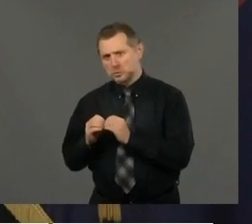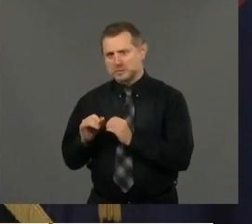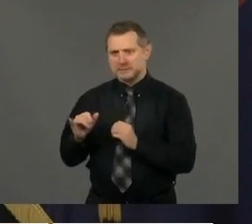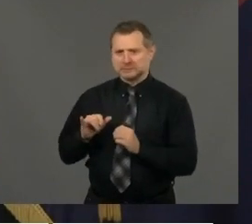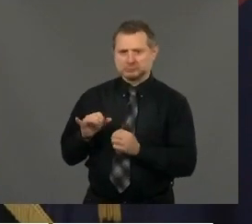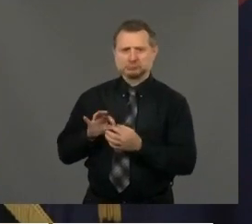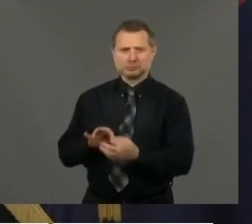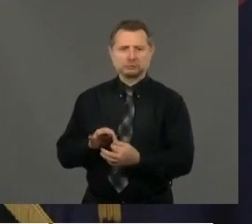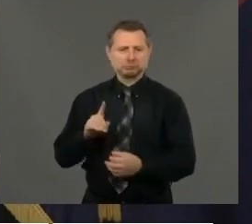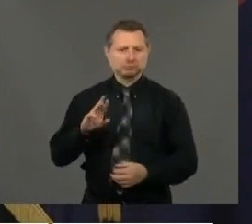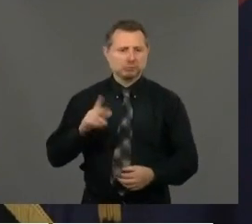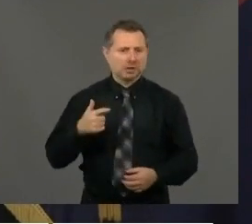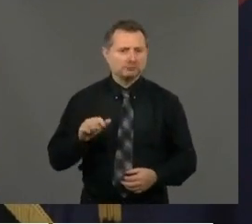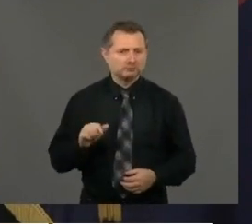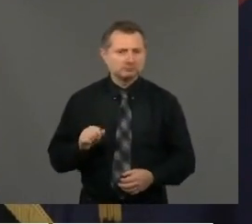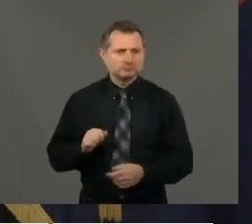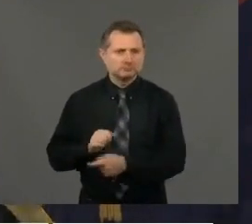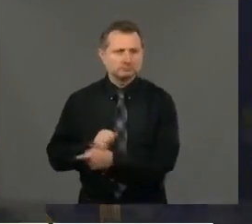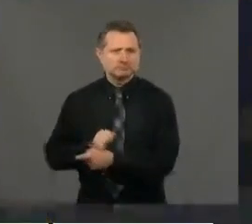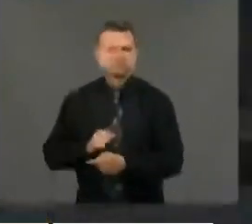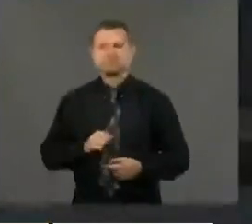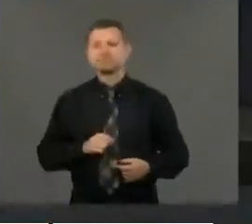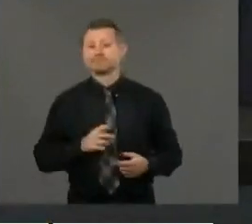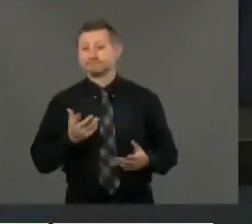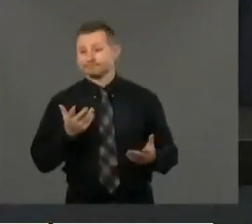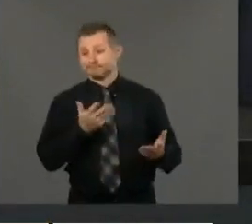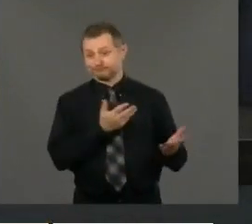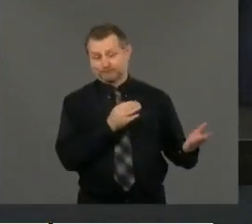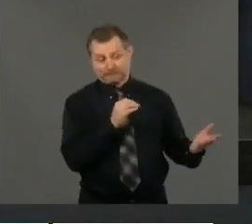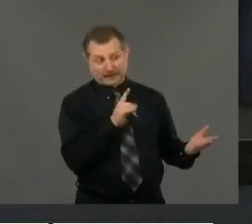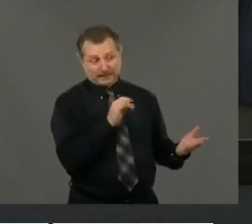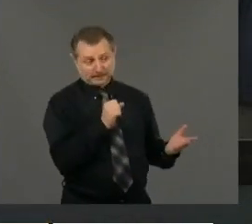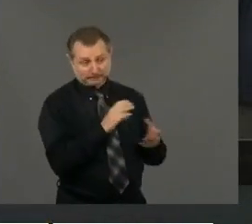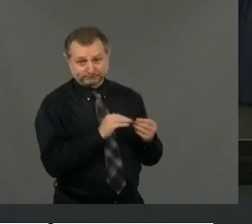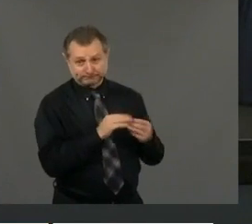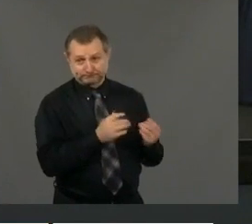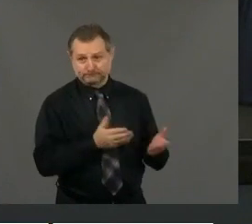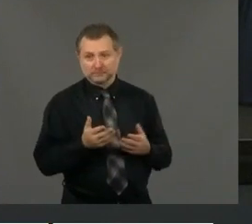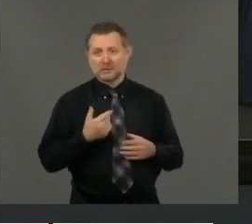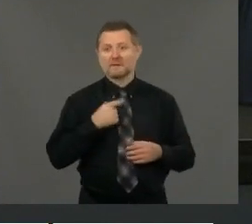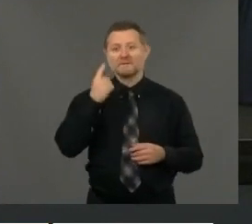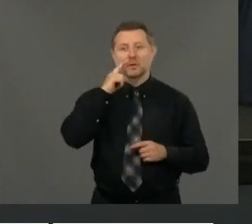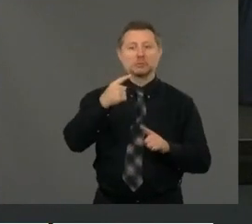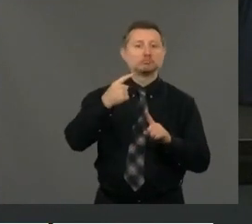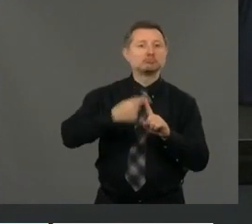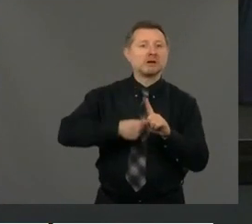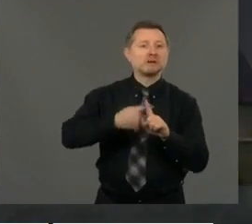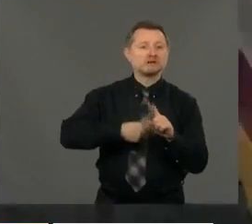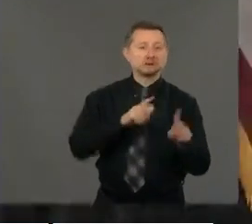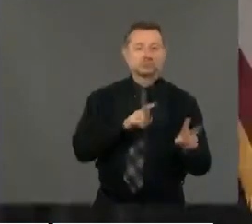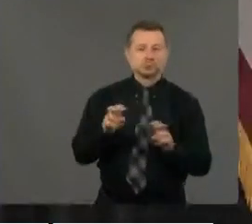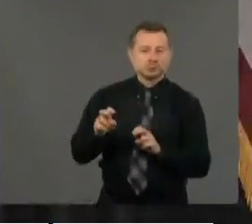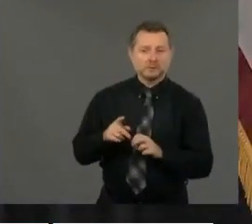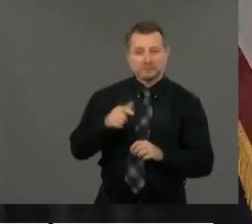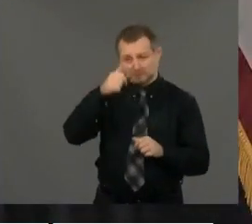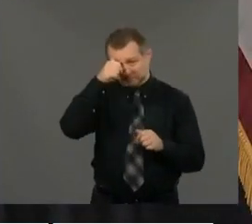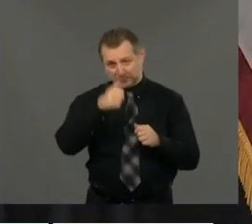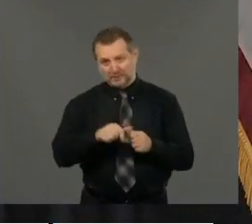YOU KNOW, I THINK THE VIOLENT